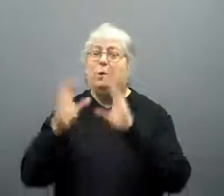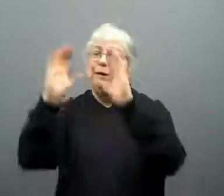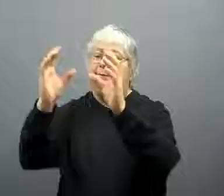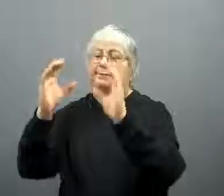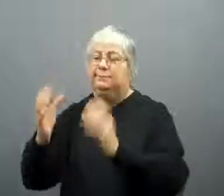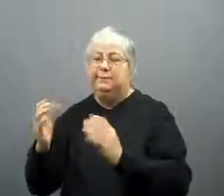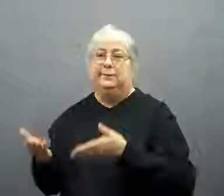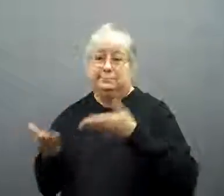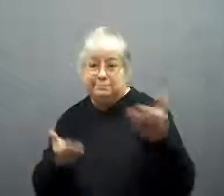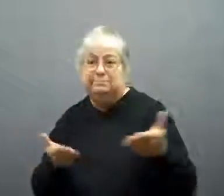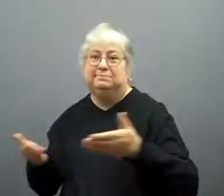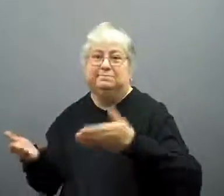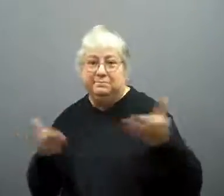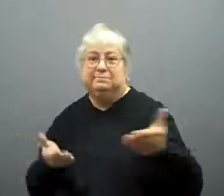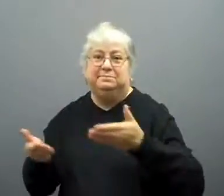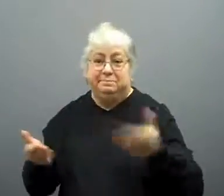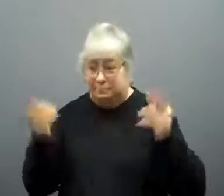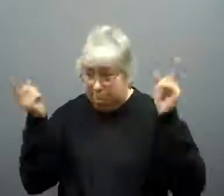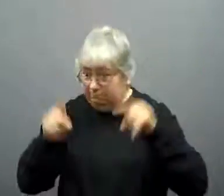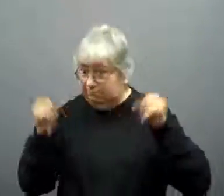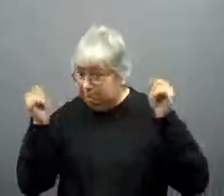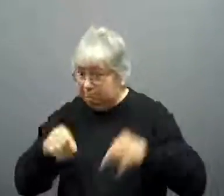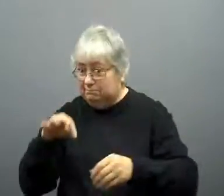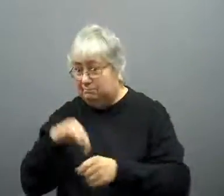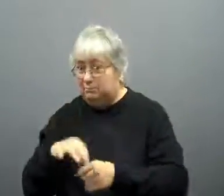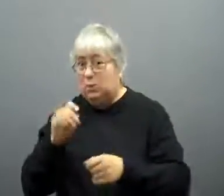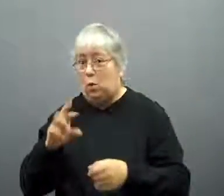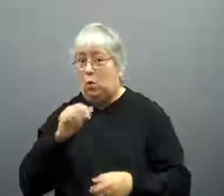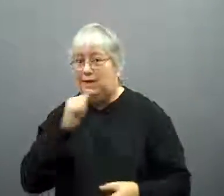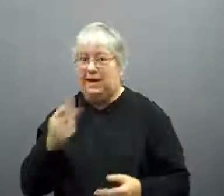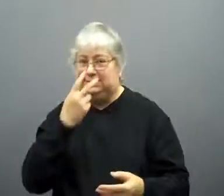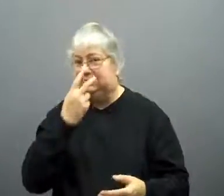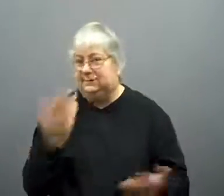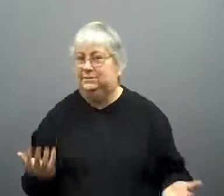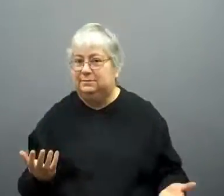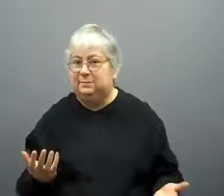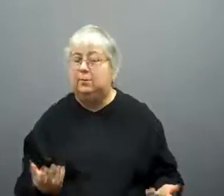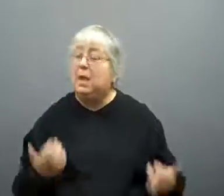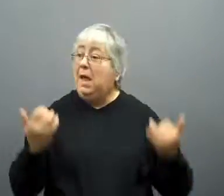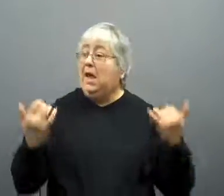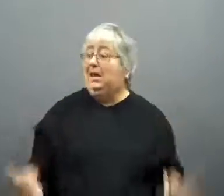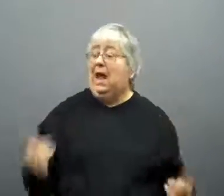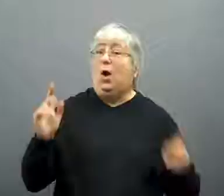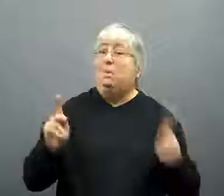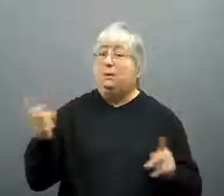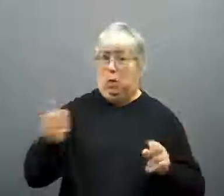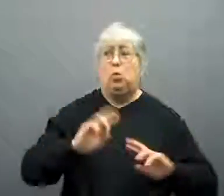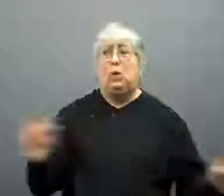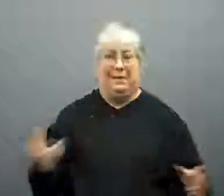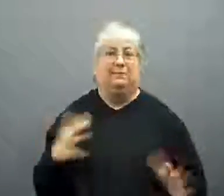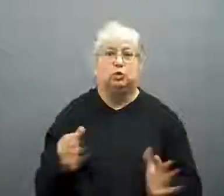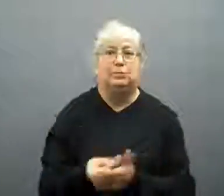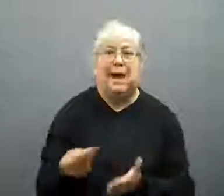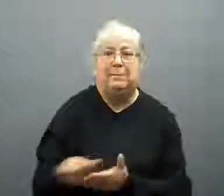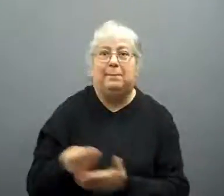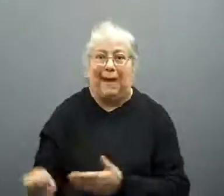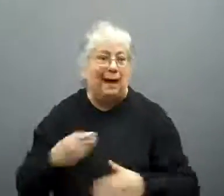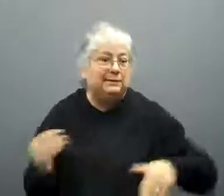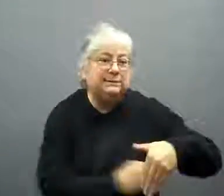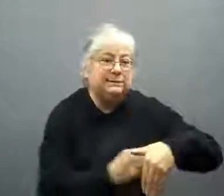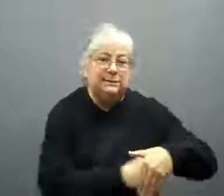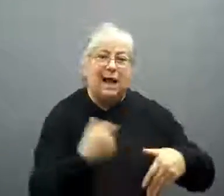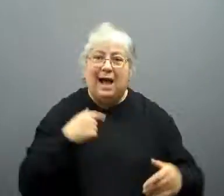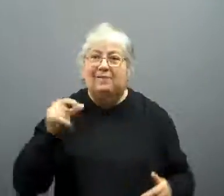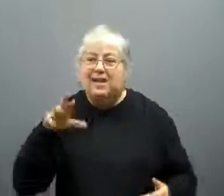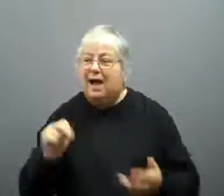It will be broken down into chunks to be discussed and voted on by Congress.